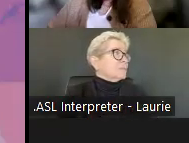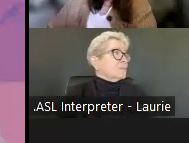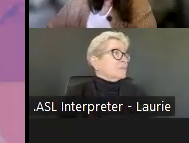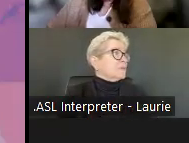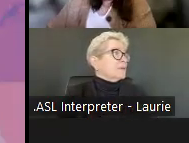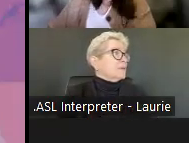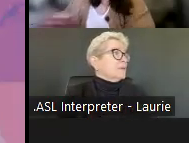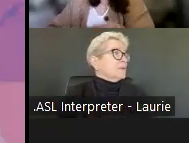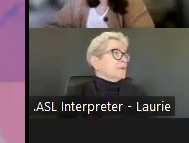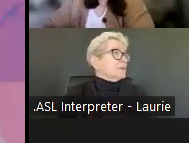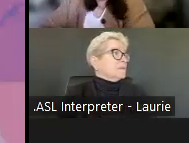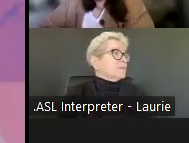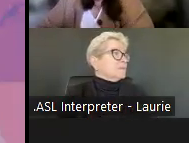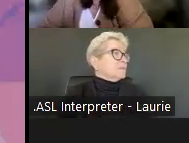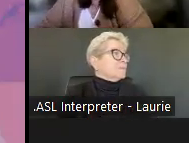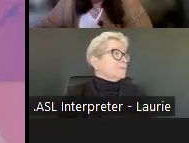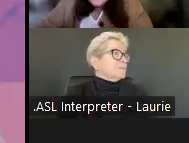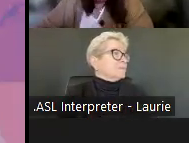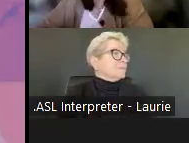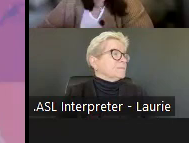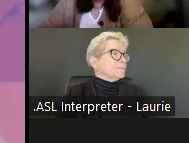As we launch into the summer, I'm seeing a beautiful sunny day; it's supposed to be a